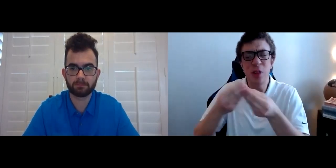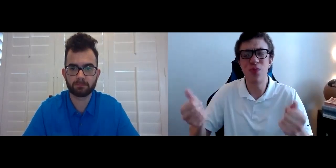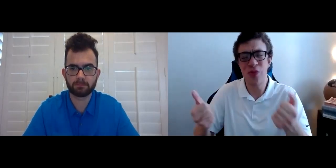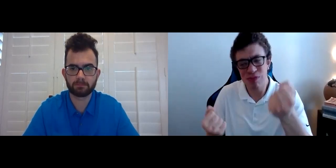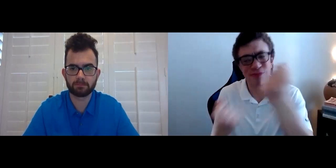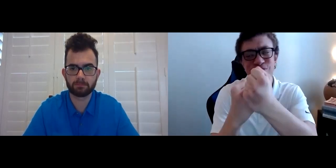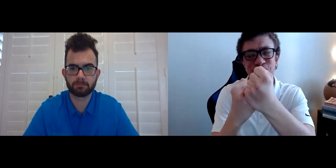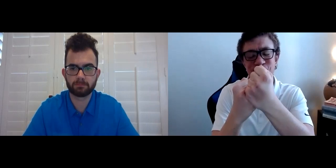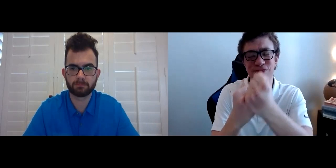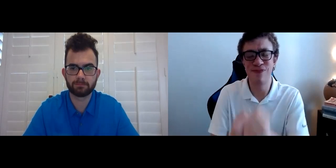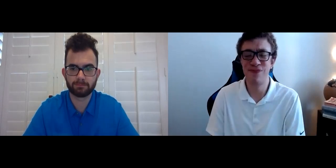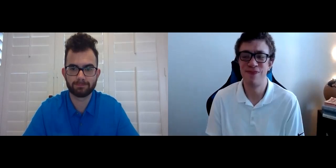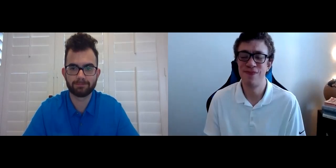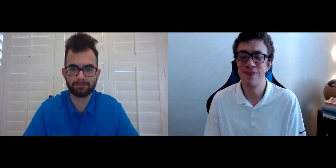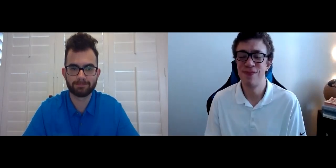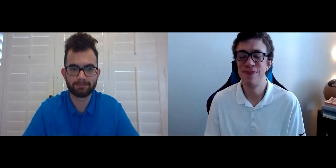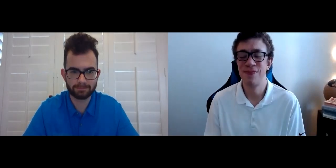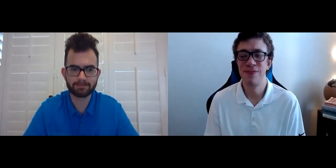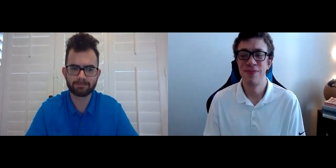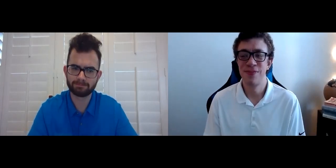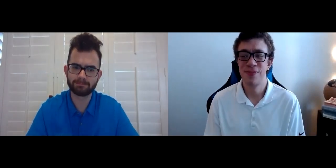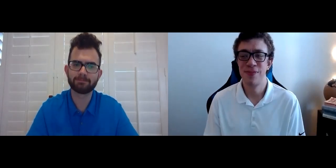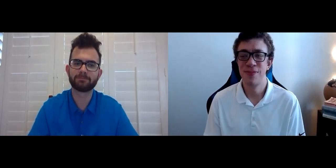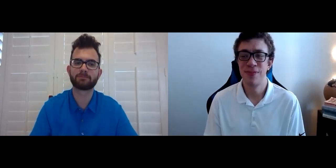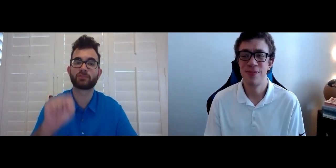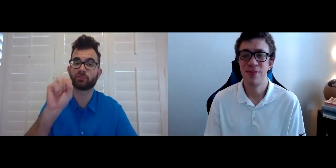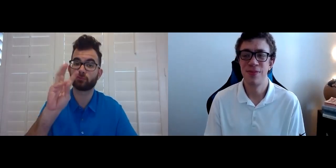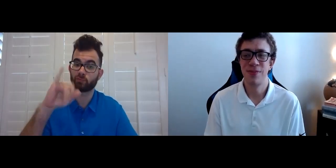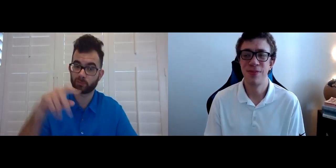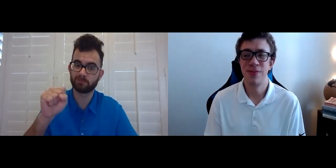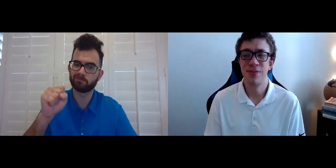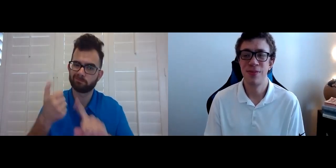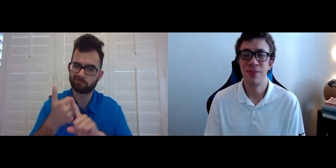hesitations, and stress while splitting checks?